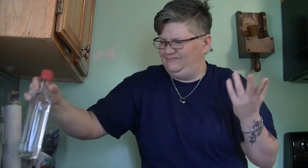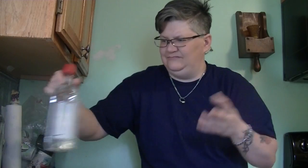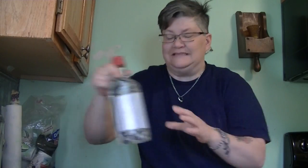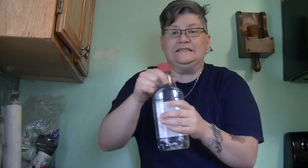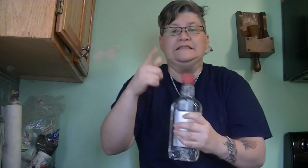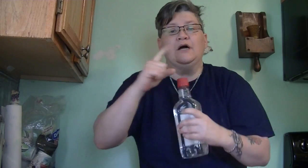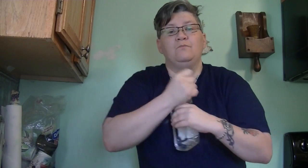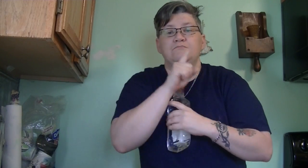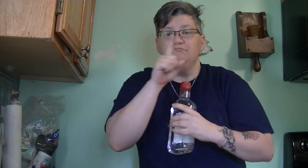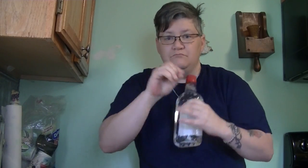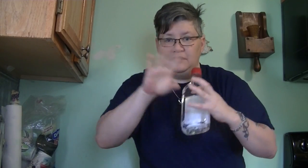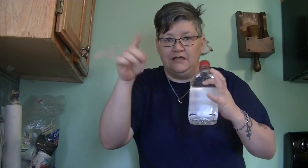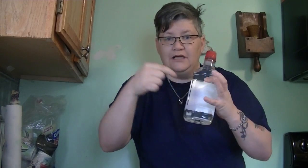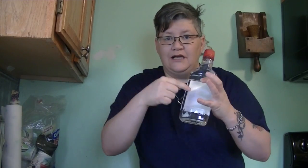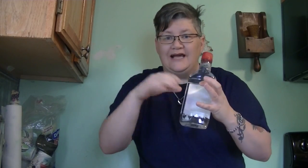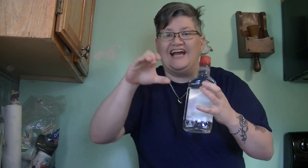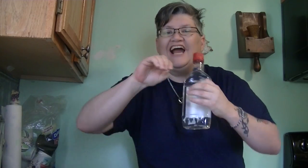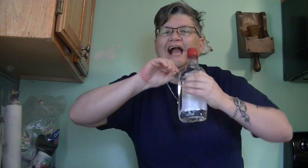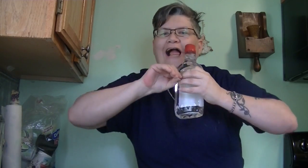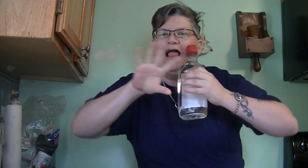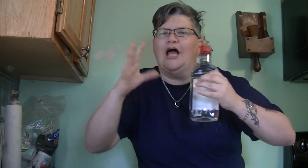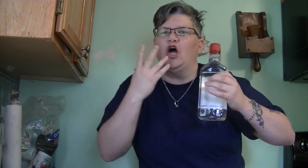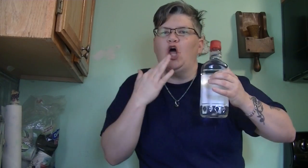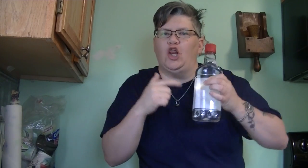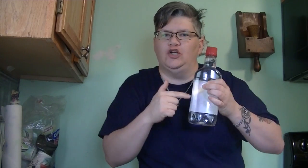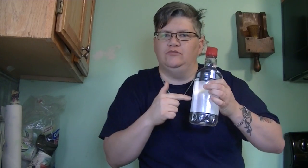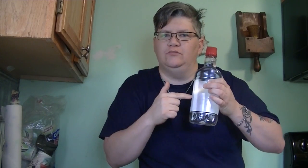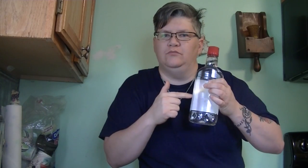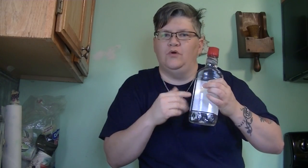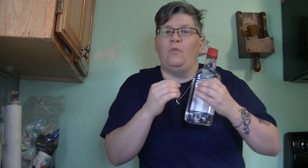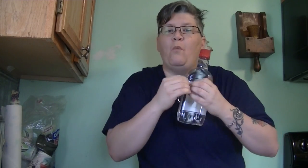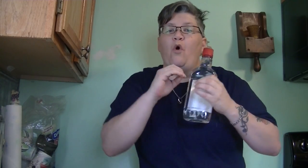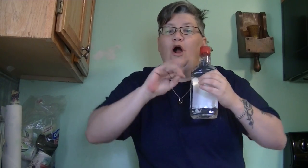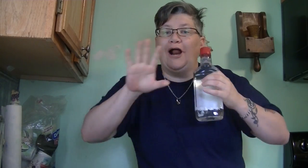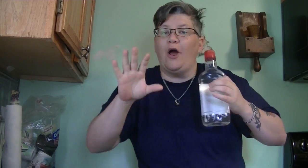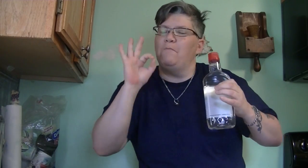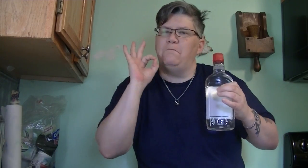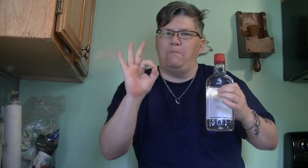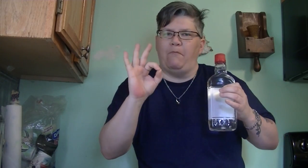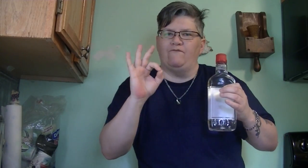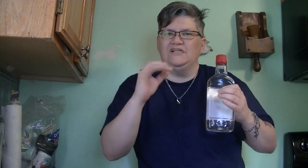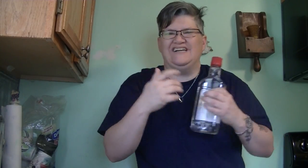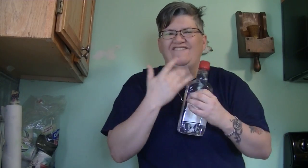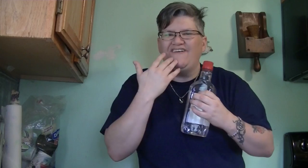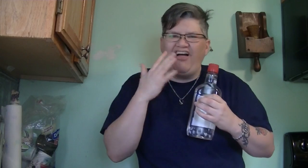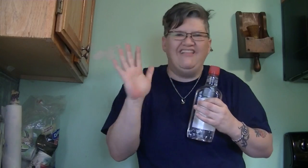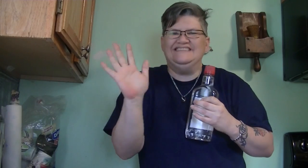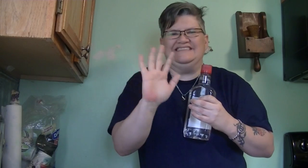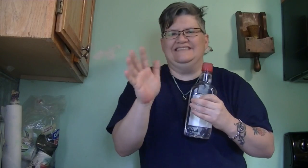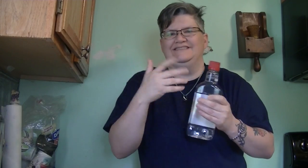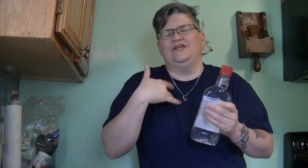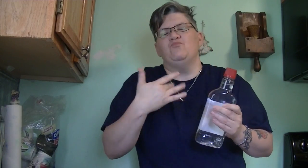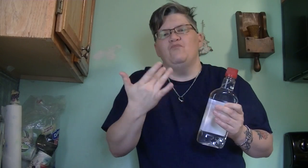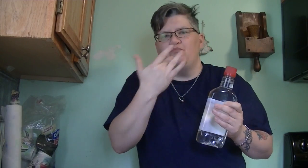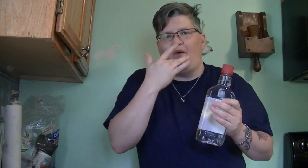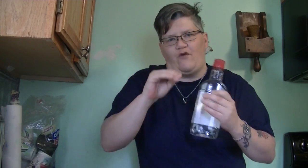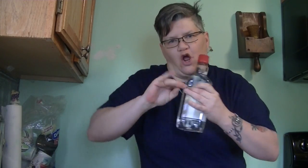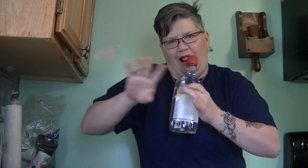Make sure your vodka is clear color The more clear, perfect. Not colored, I prefer clear